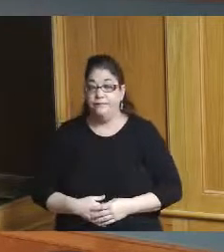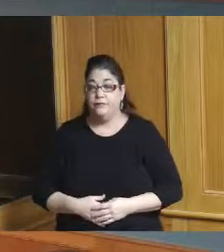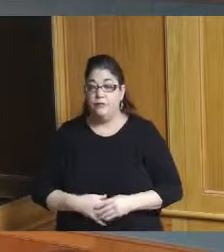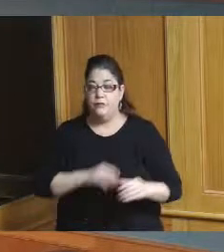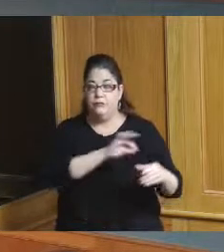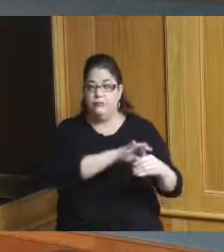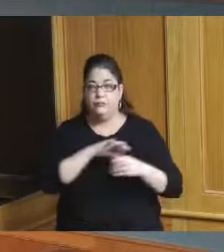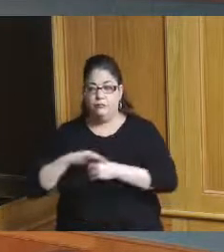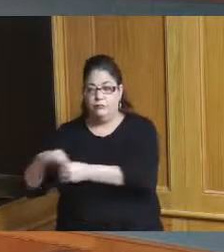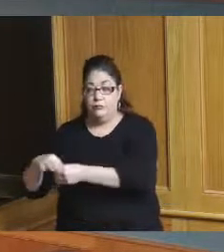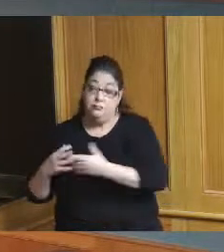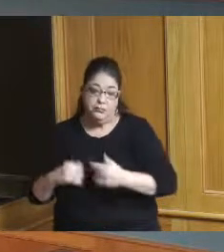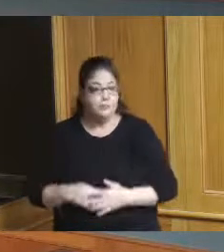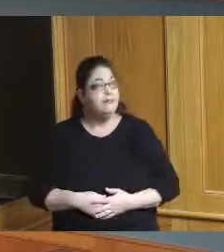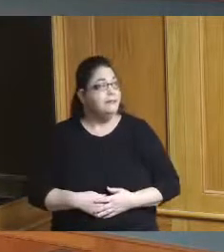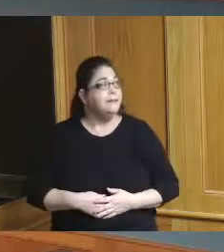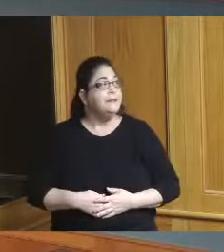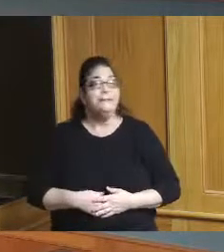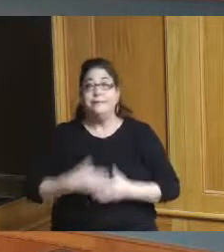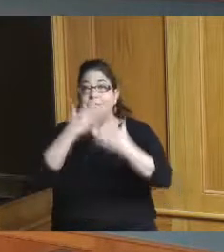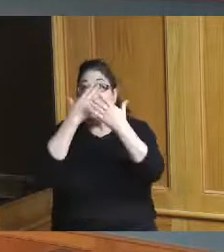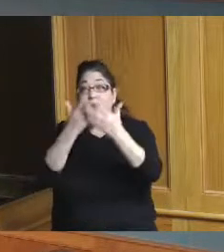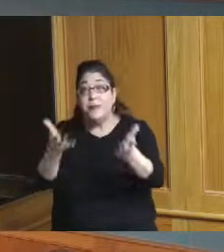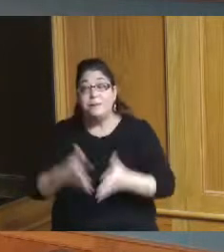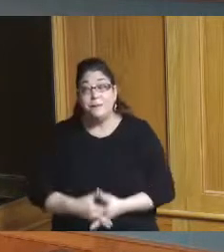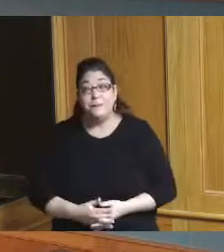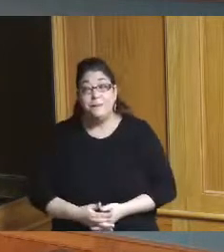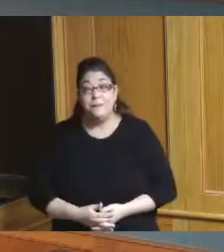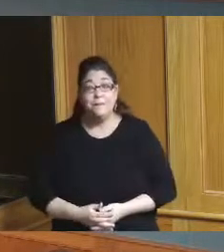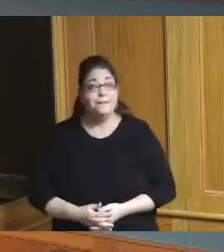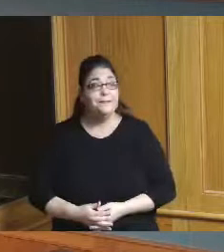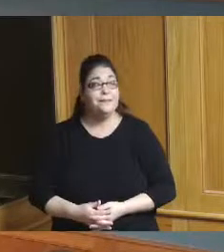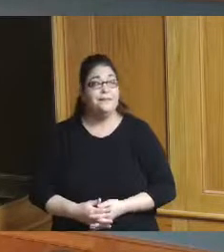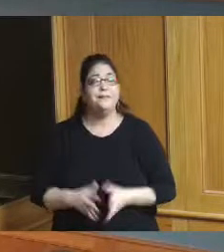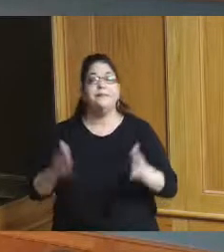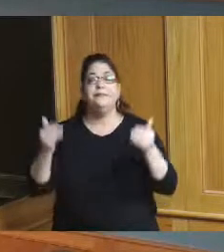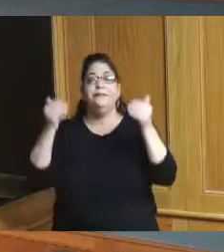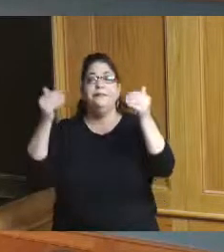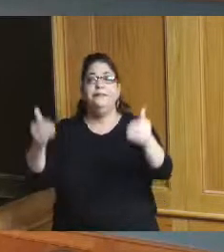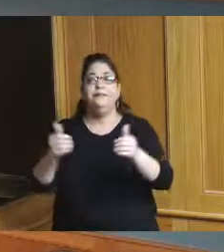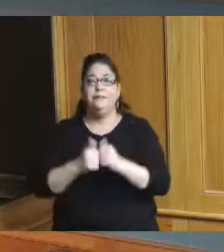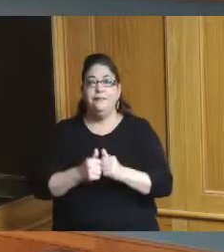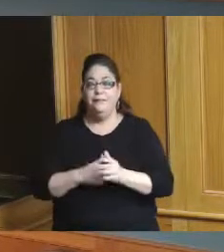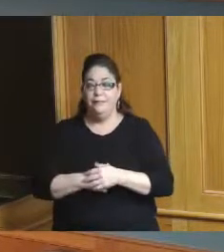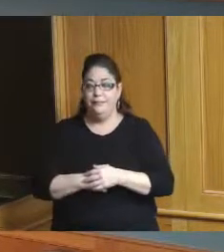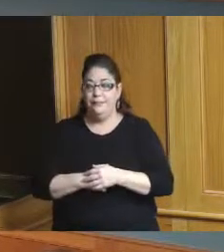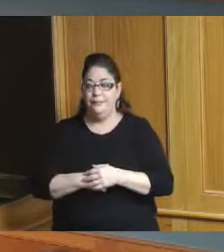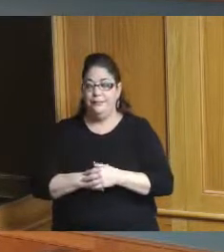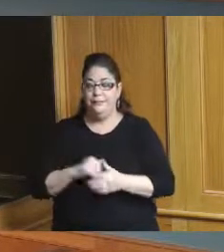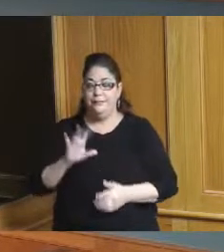thank you so much we'll move forward I'd like to take five and six in one